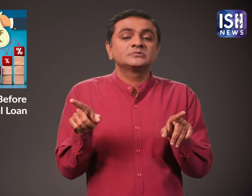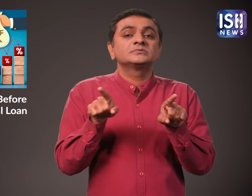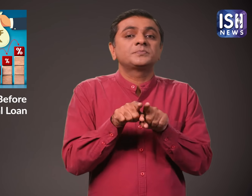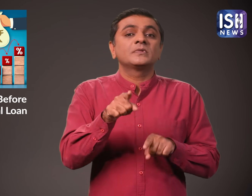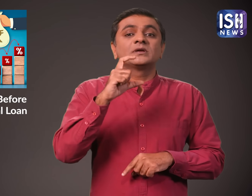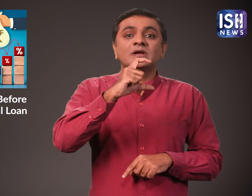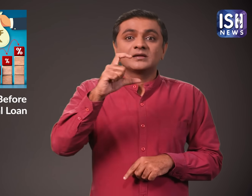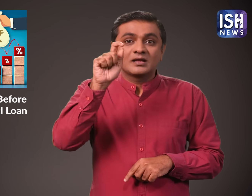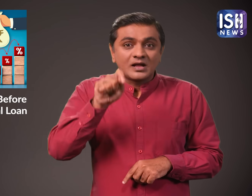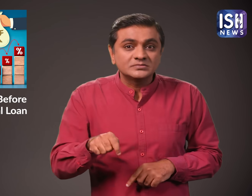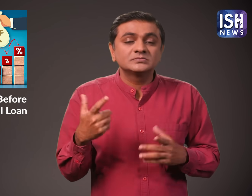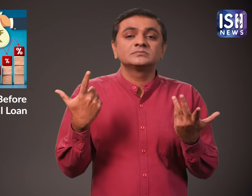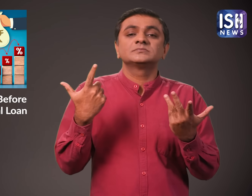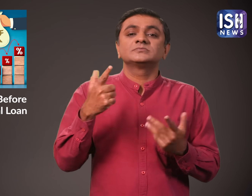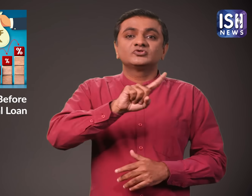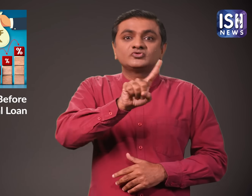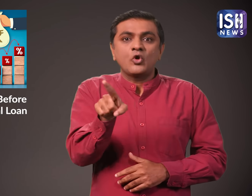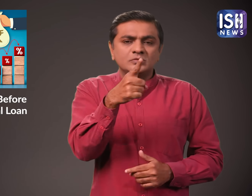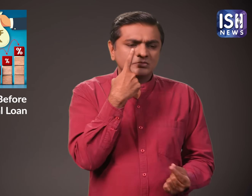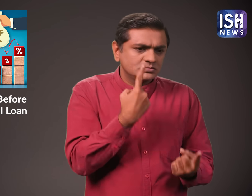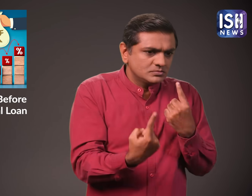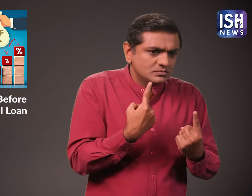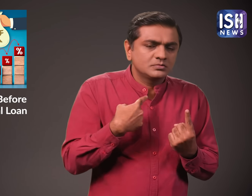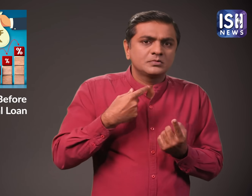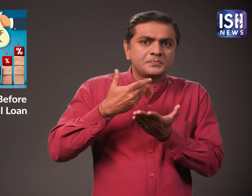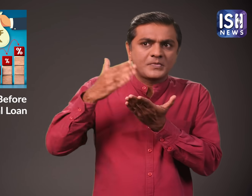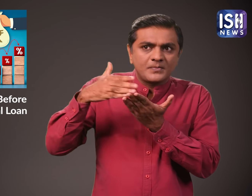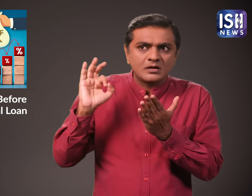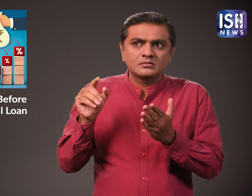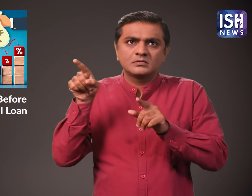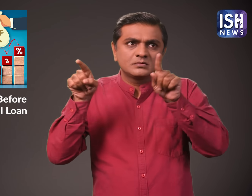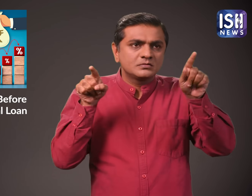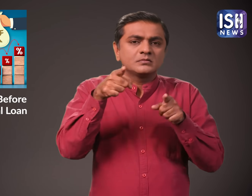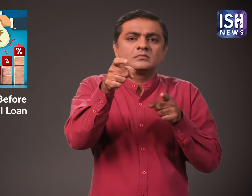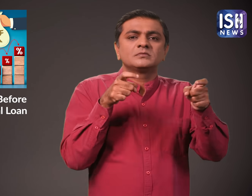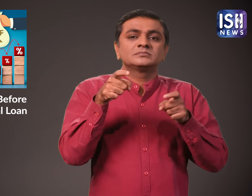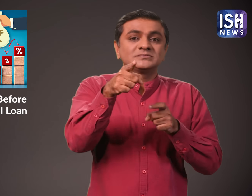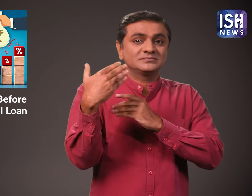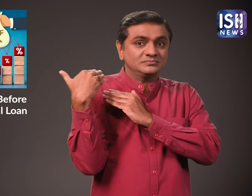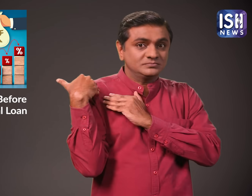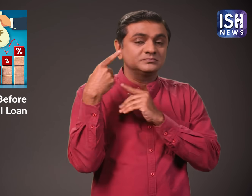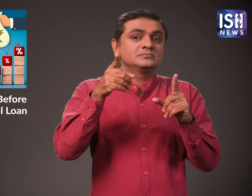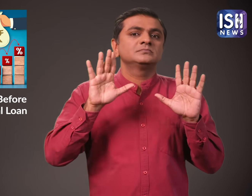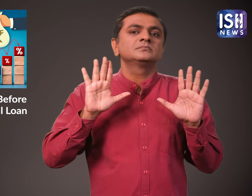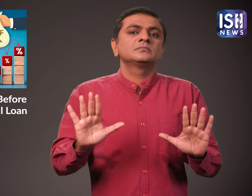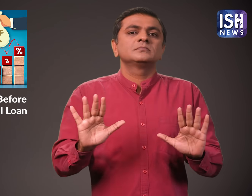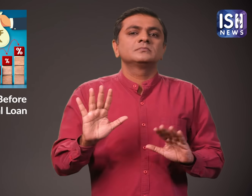Also, regularly check your credit score to monitor your credit card usage and manage it responsibly.